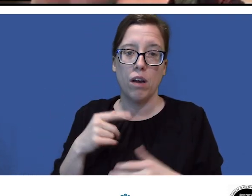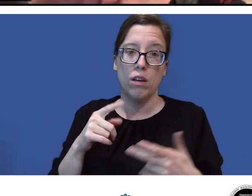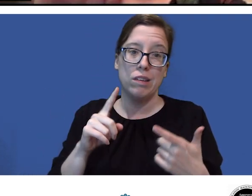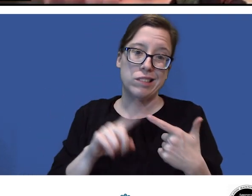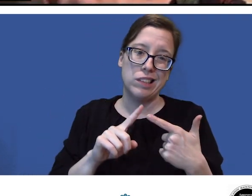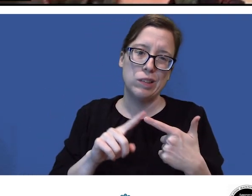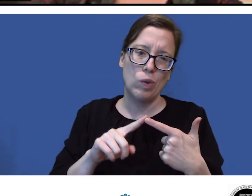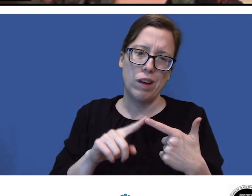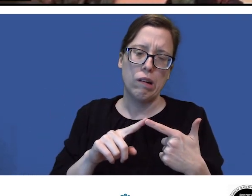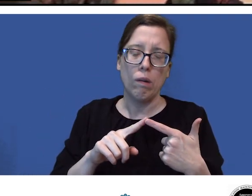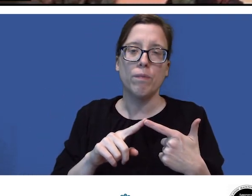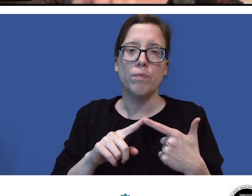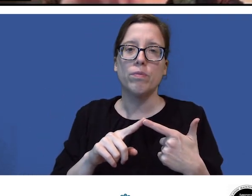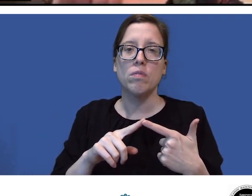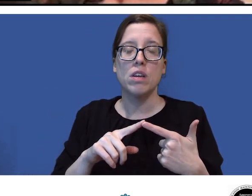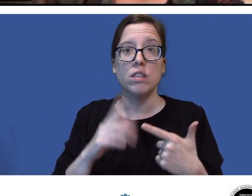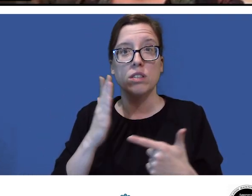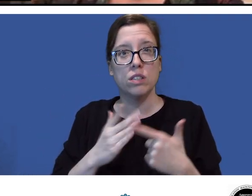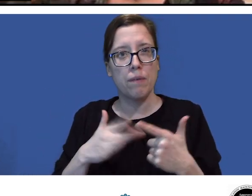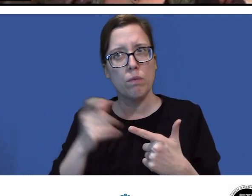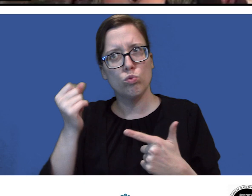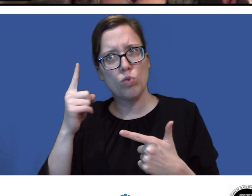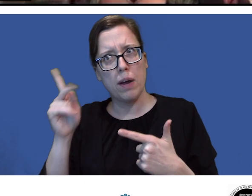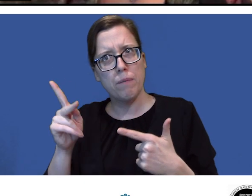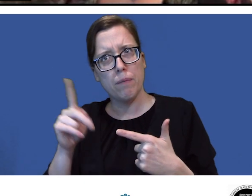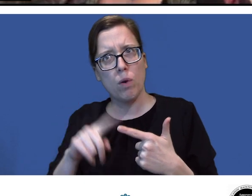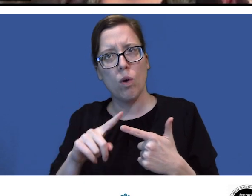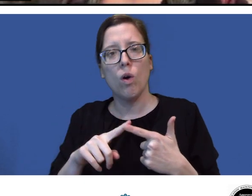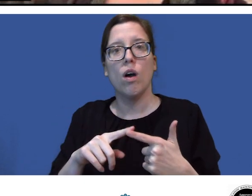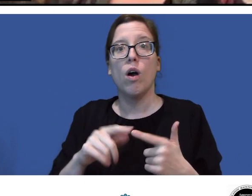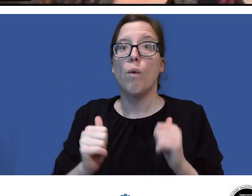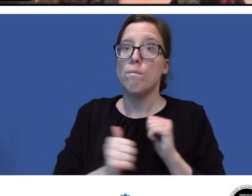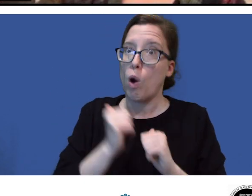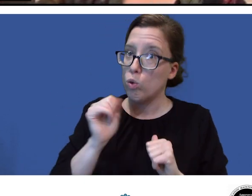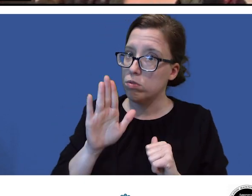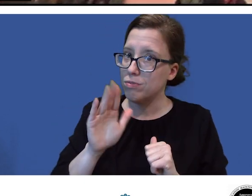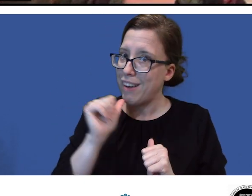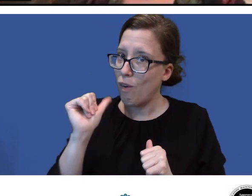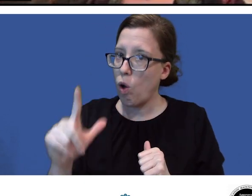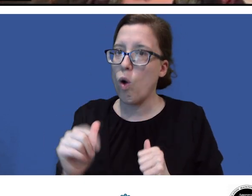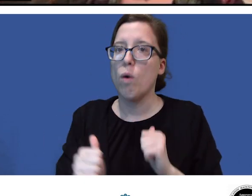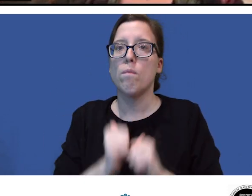Most, not all, most kids with deafblindness feel more secure